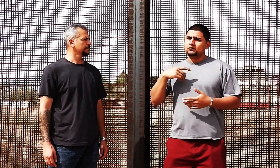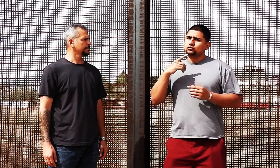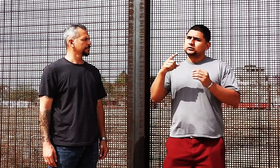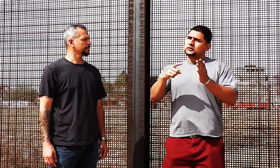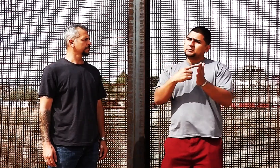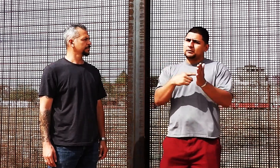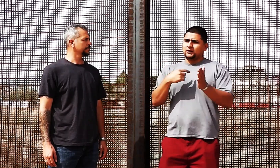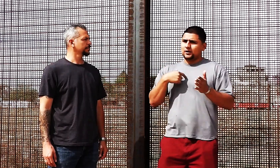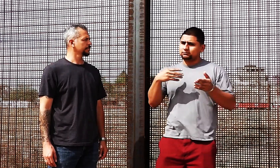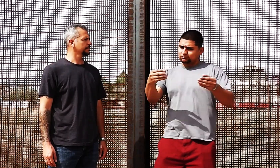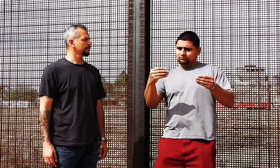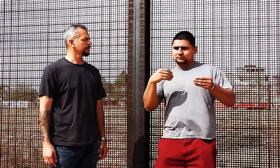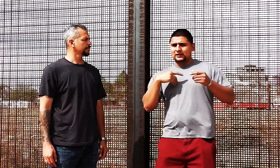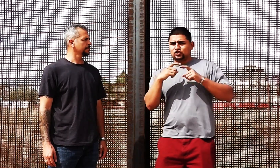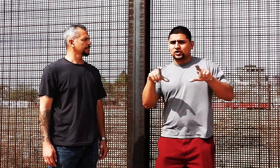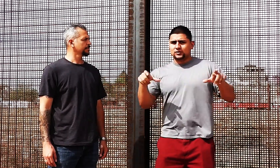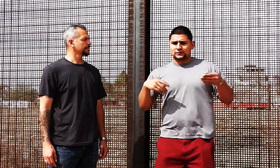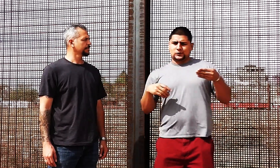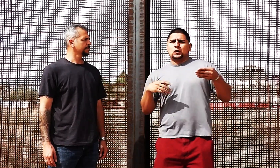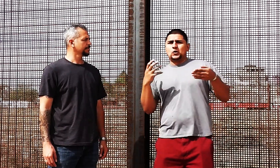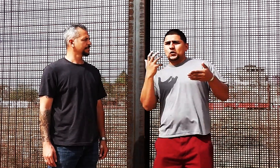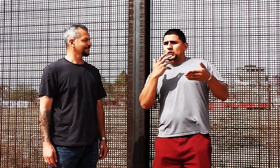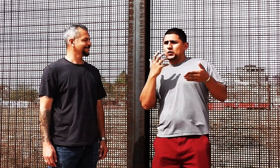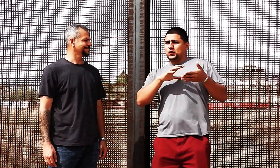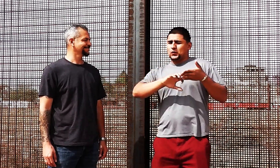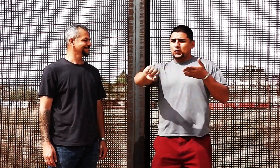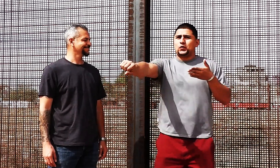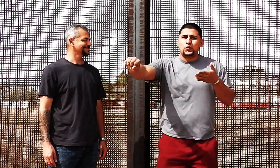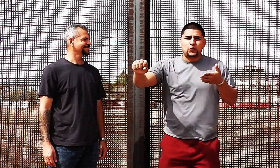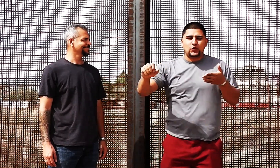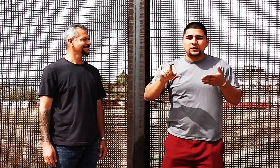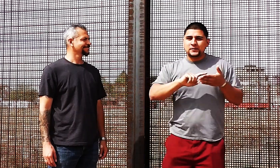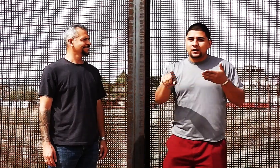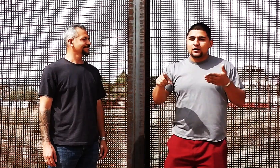I am paying taxes. I struggle when I see my paycheck. And wow, I see a big chunk of taxes being deducted.